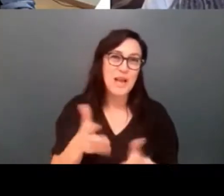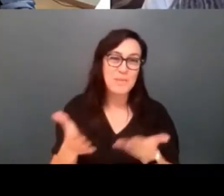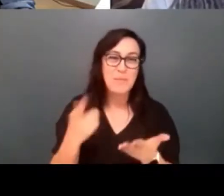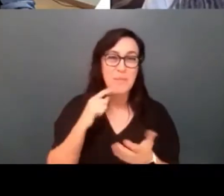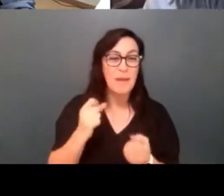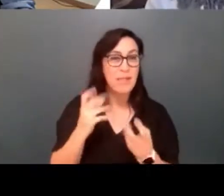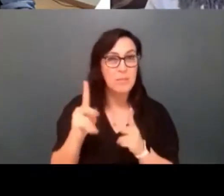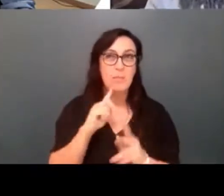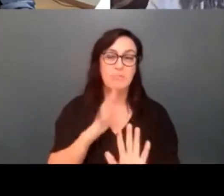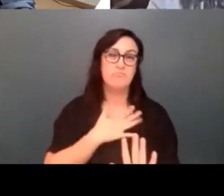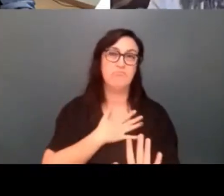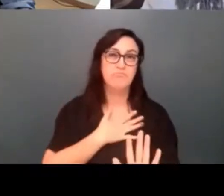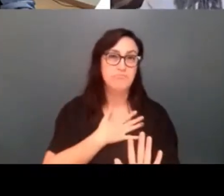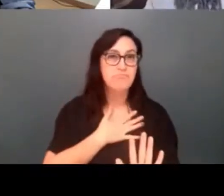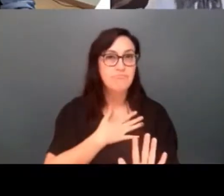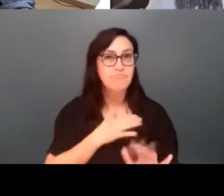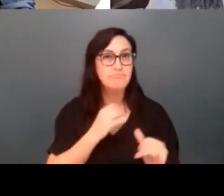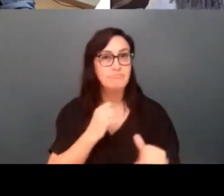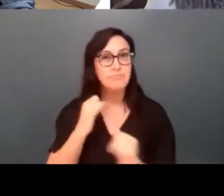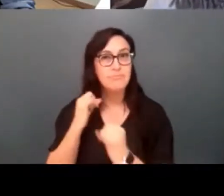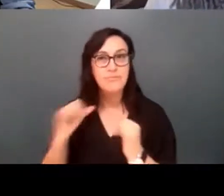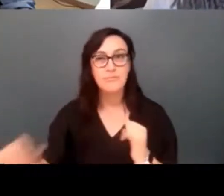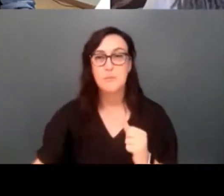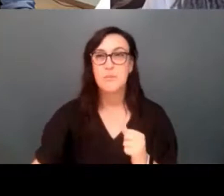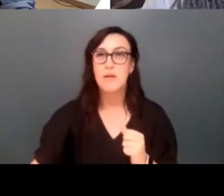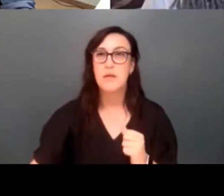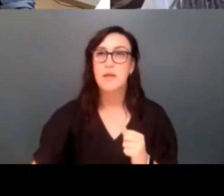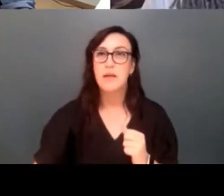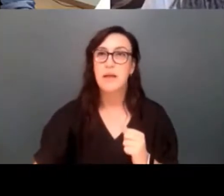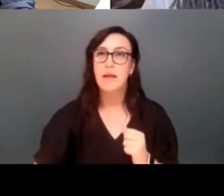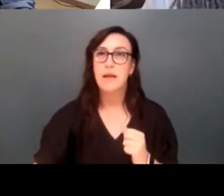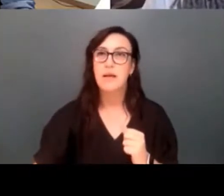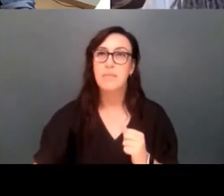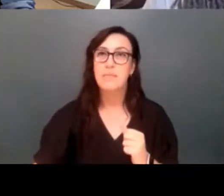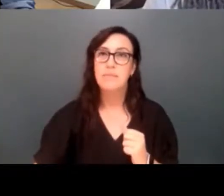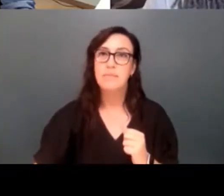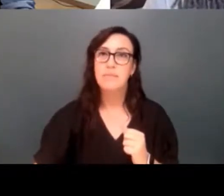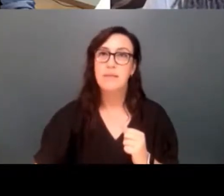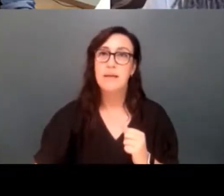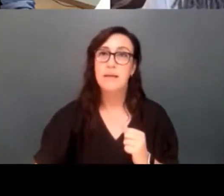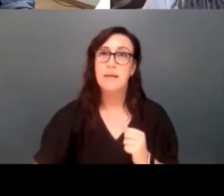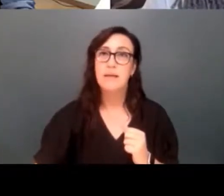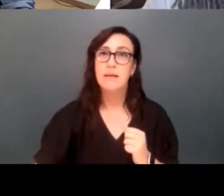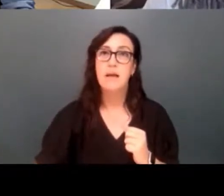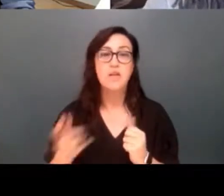But just on my end the clothing piece. I continue to do that today. I don't go to the airport